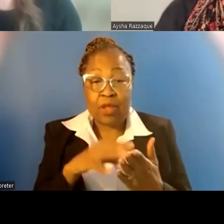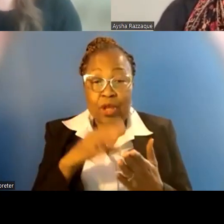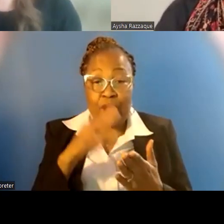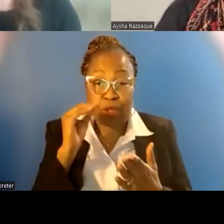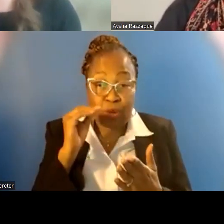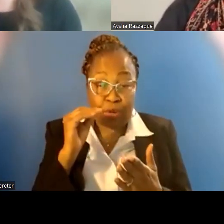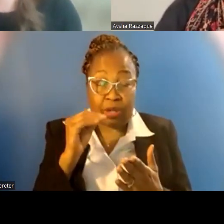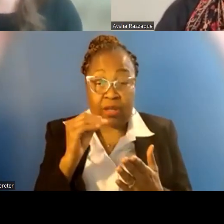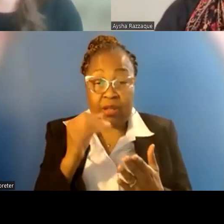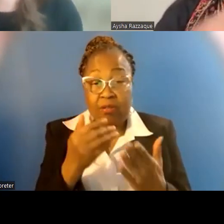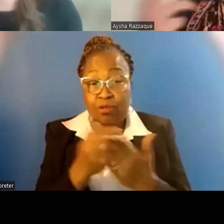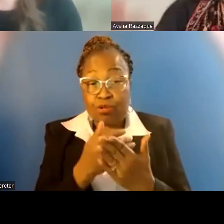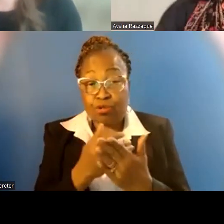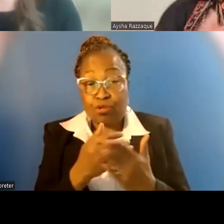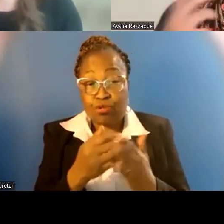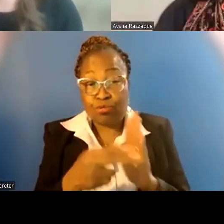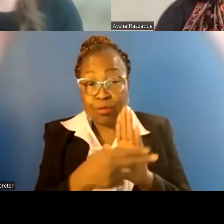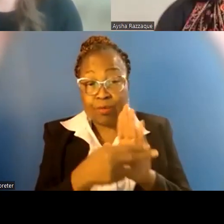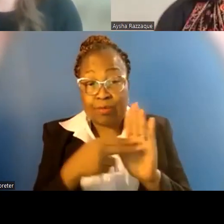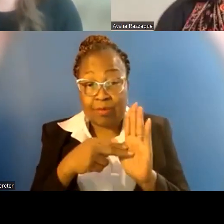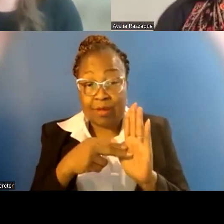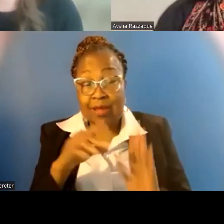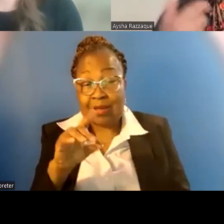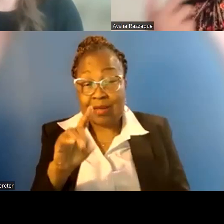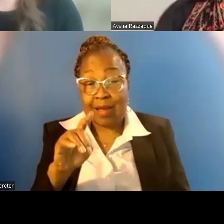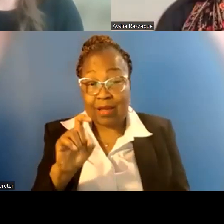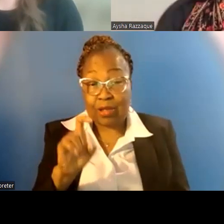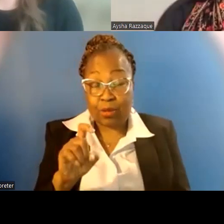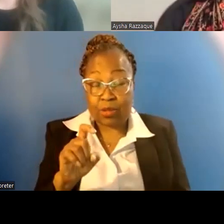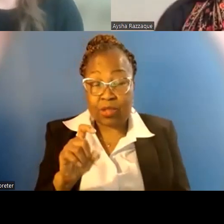or trying to find an identity that fits with them.